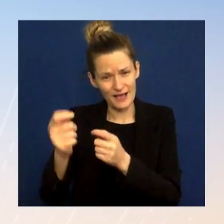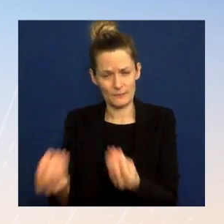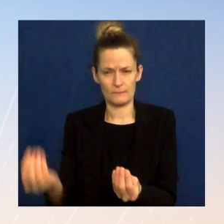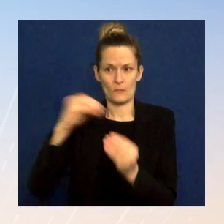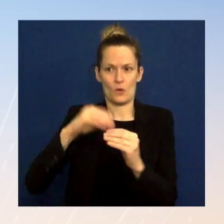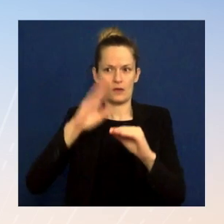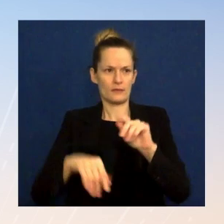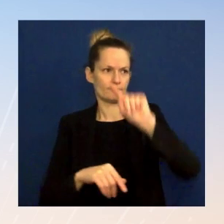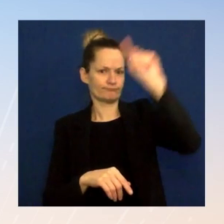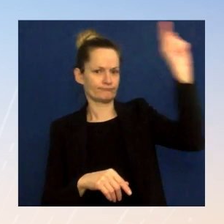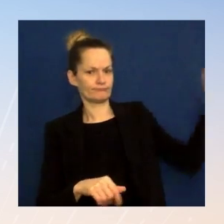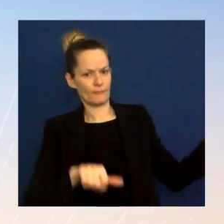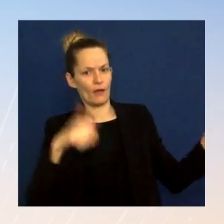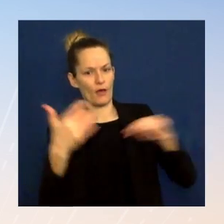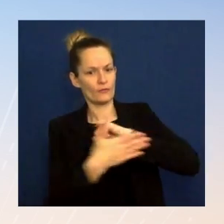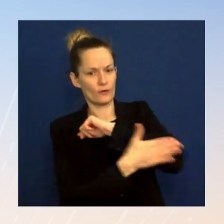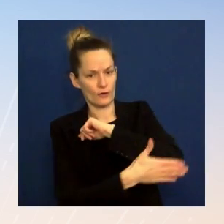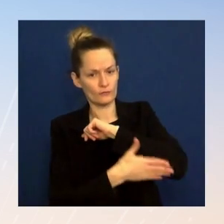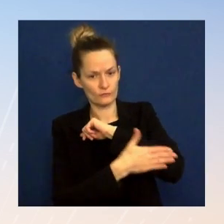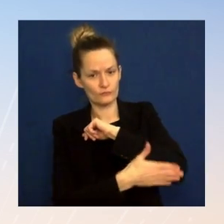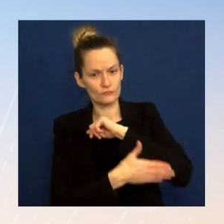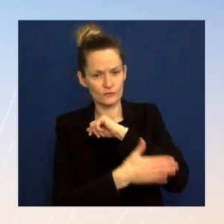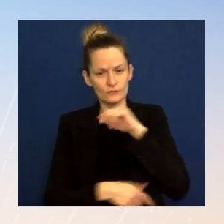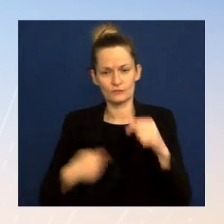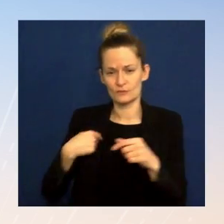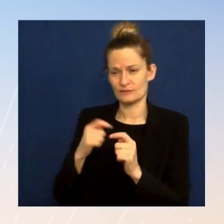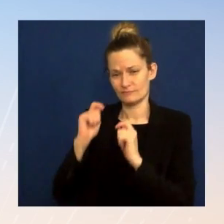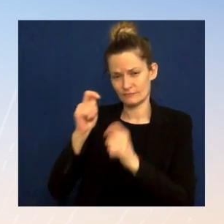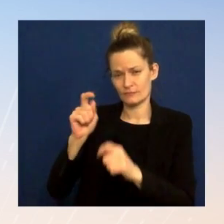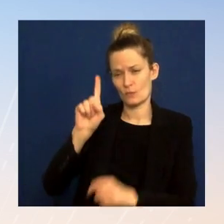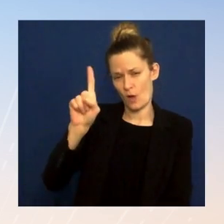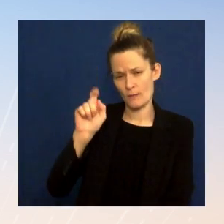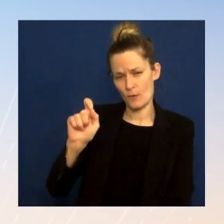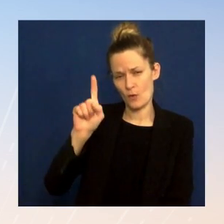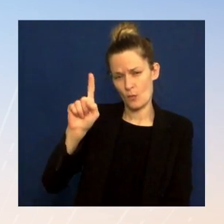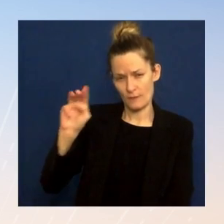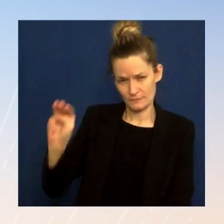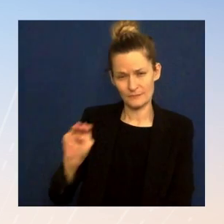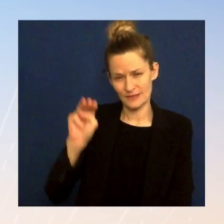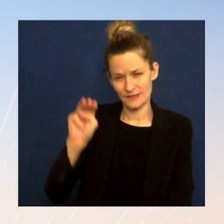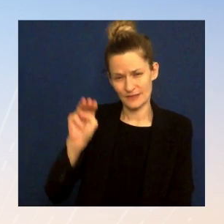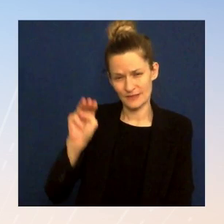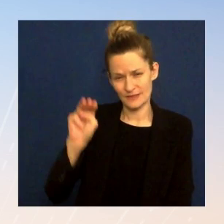but also supporting an IV -- IP waiver at the WTO, and calling on every country to do more.